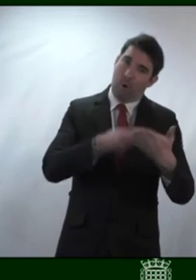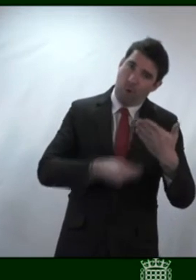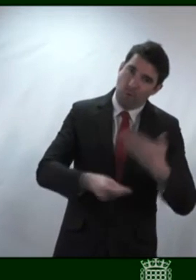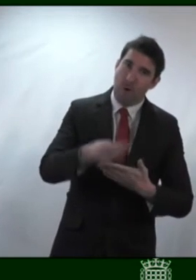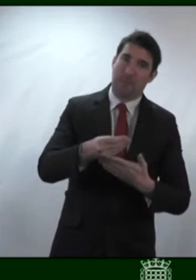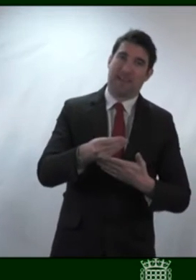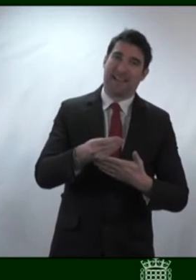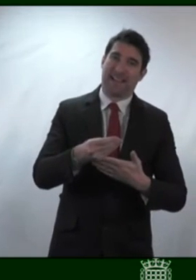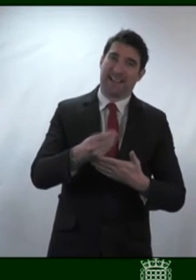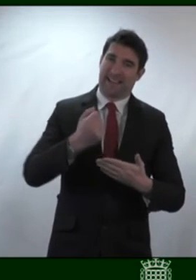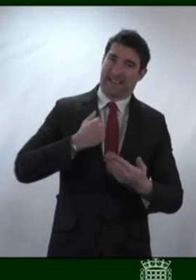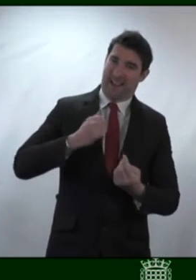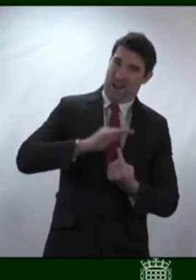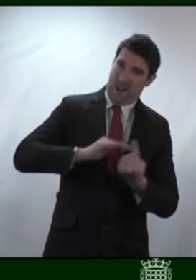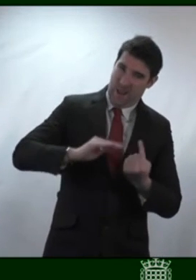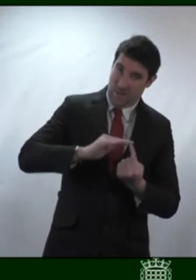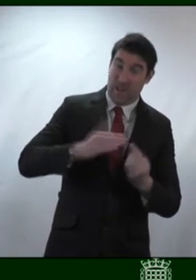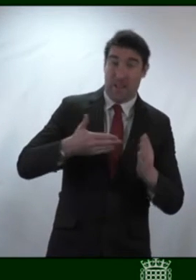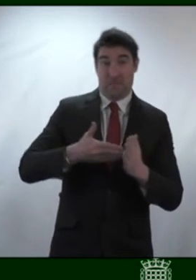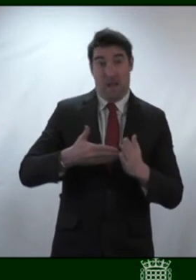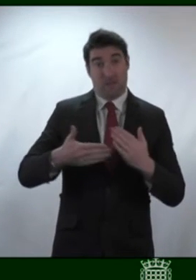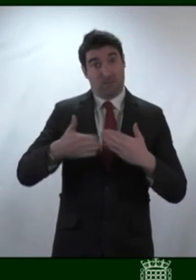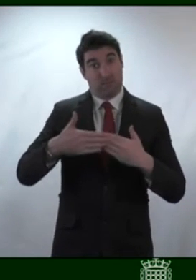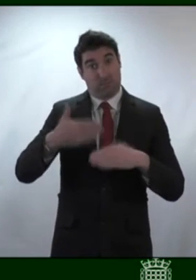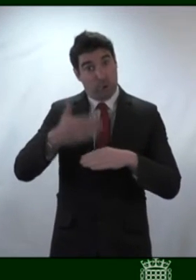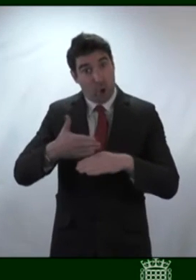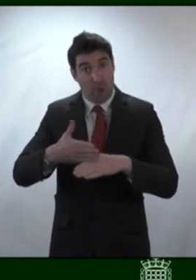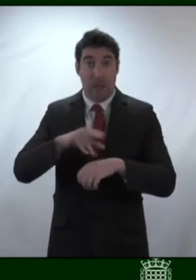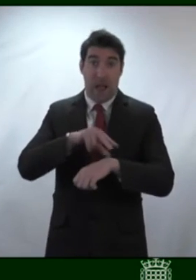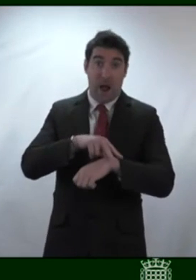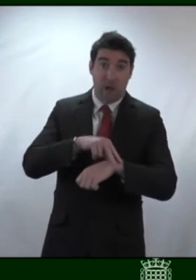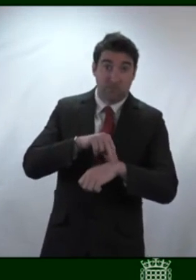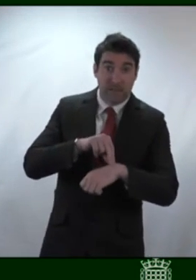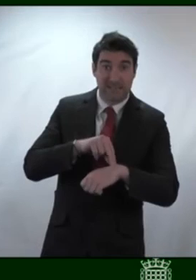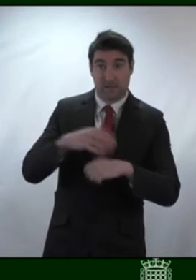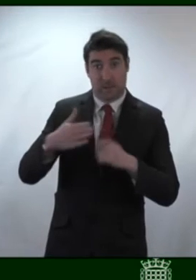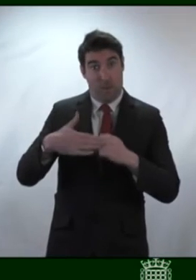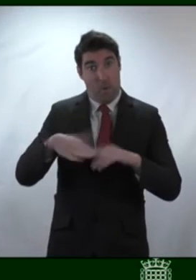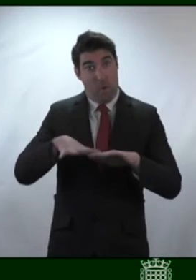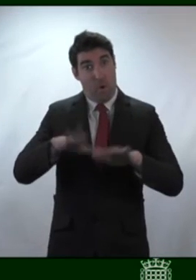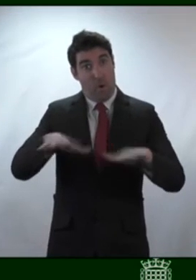young people throughout my constituency. Would my right hon. Friend agree to accompany me on